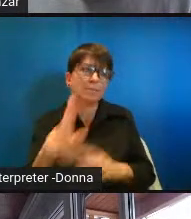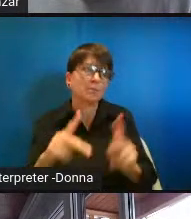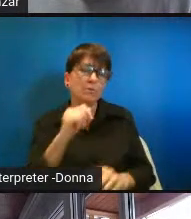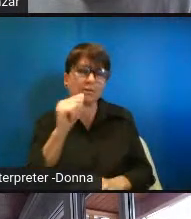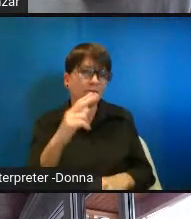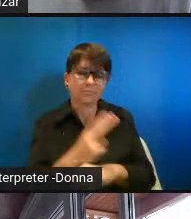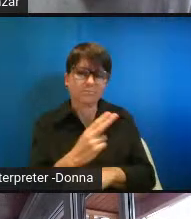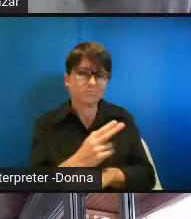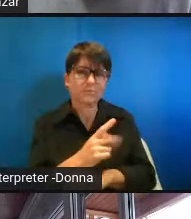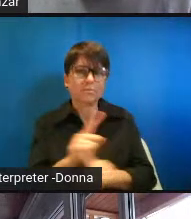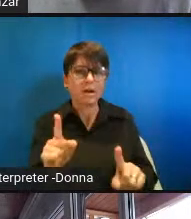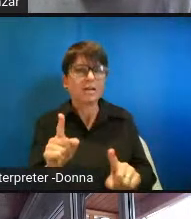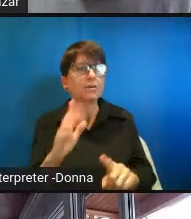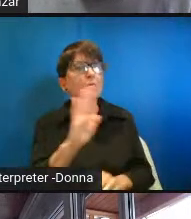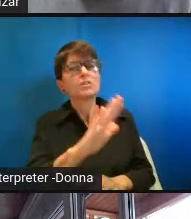down autoplay significantly. If you make it manual I can